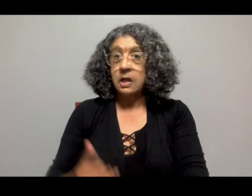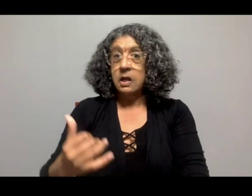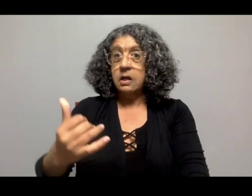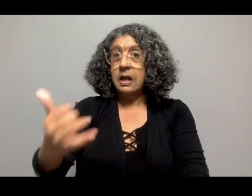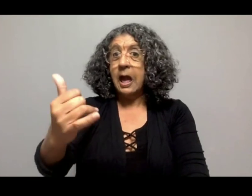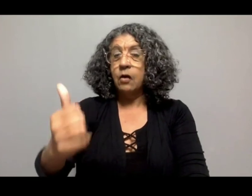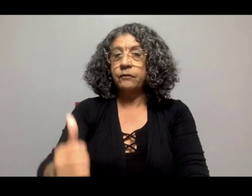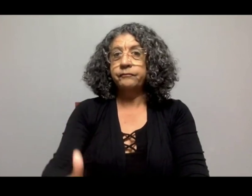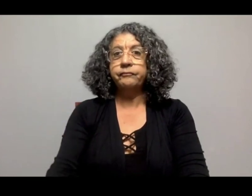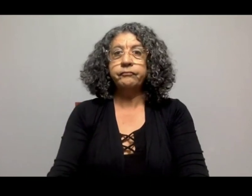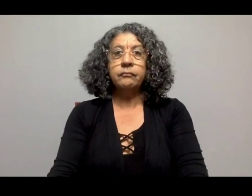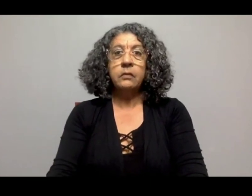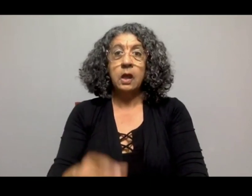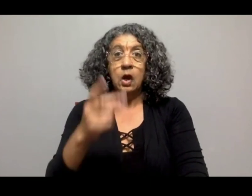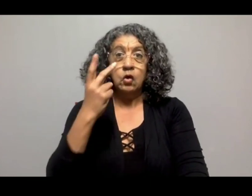Now,